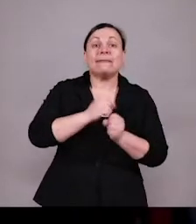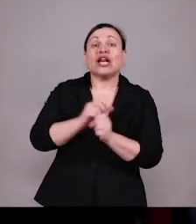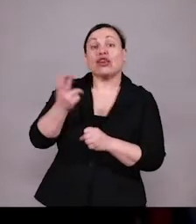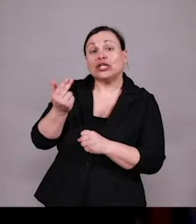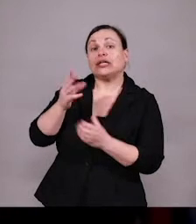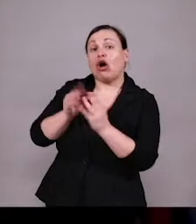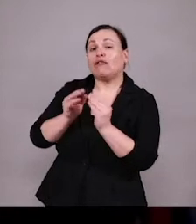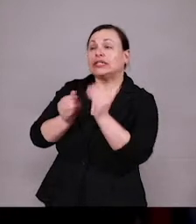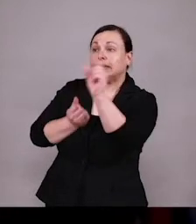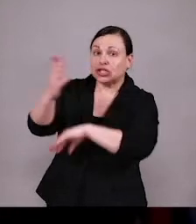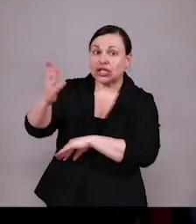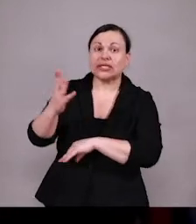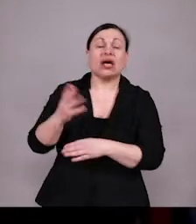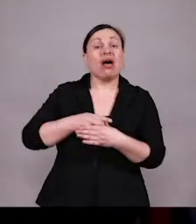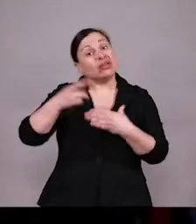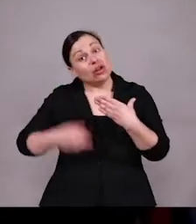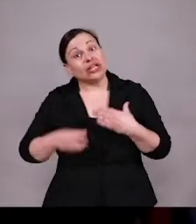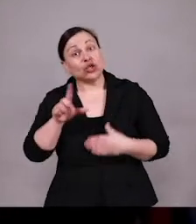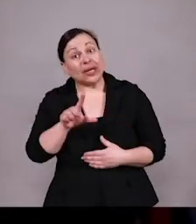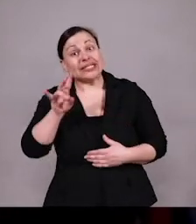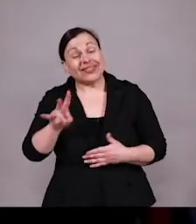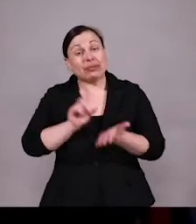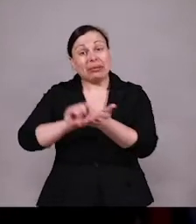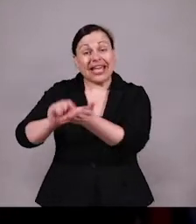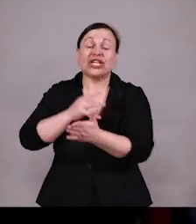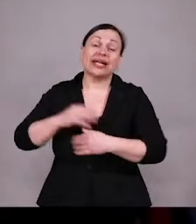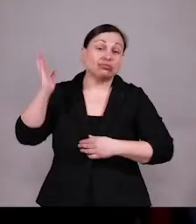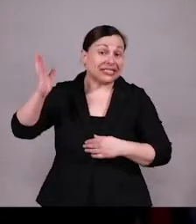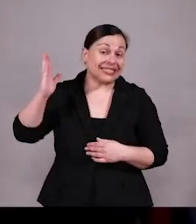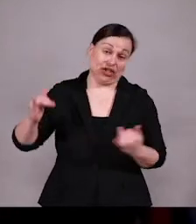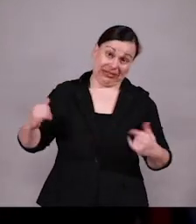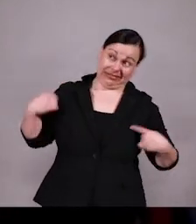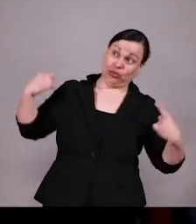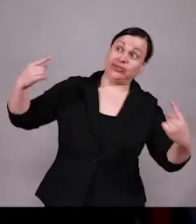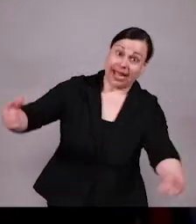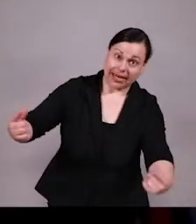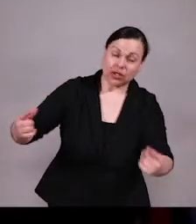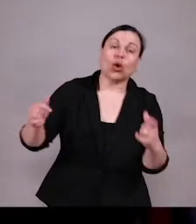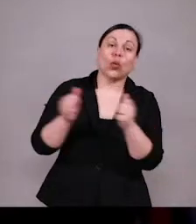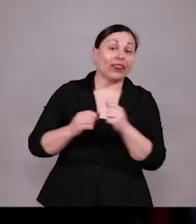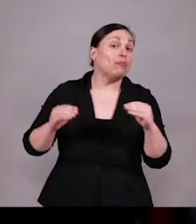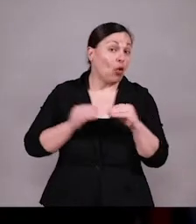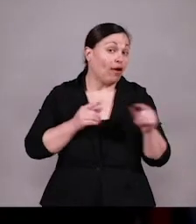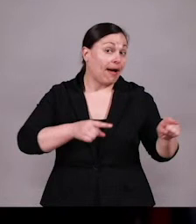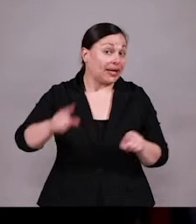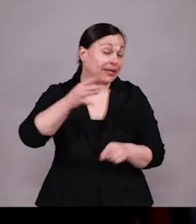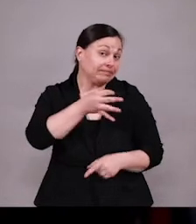submissions, resulting in 27 publications and presentations to date -- with more on the way.